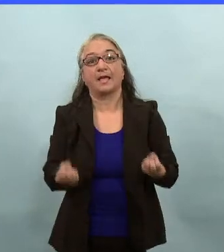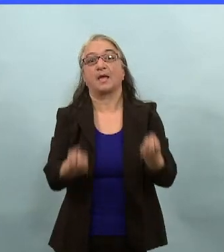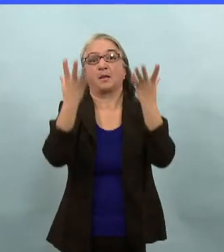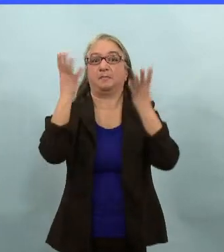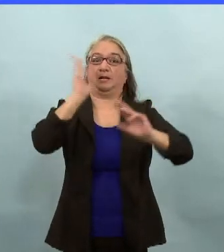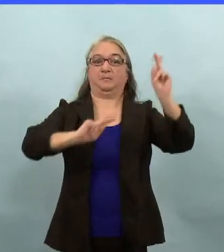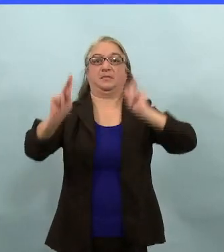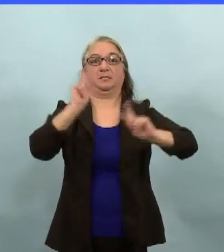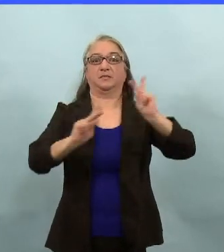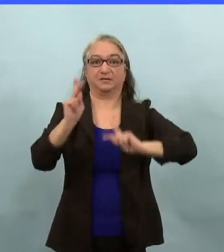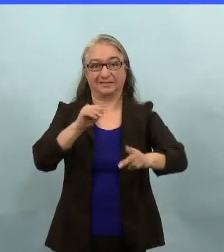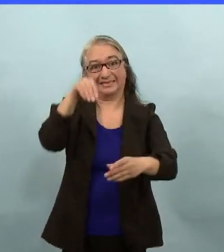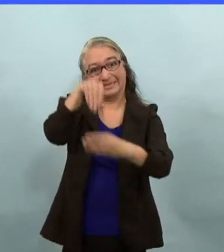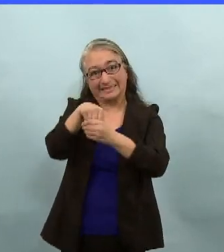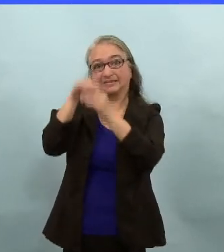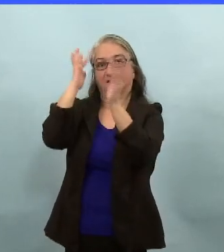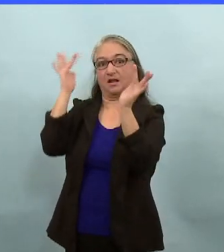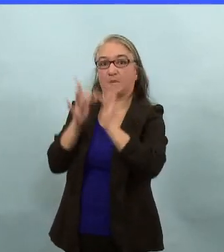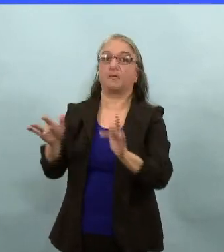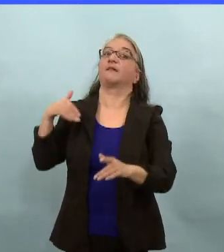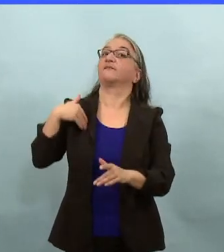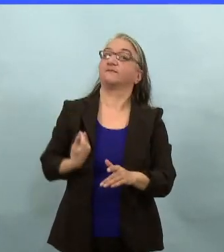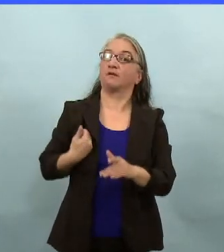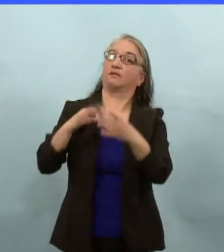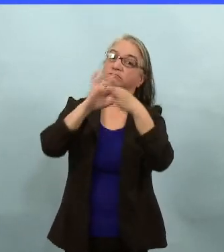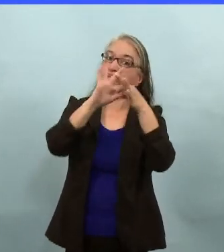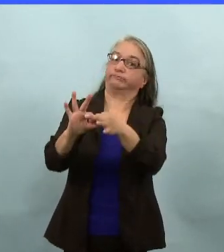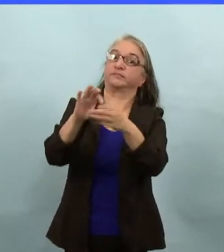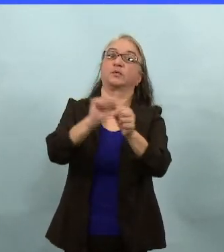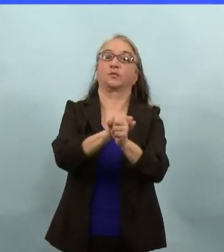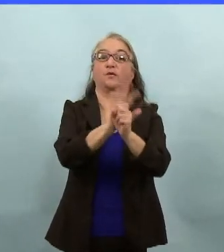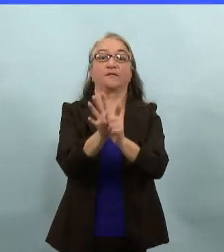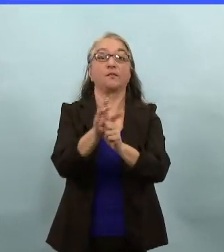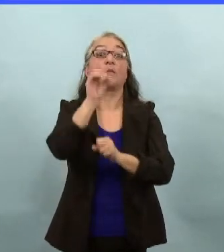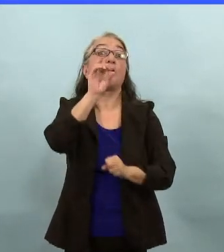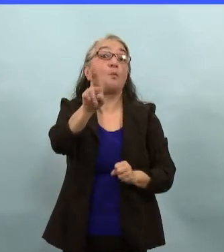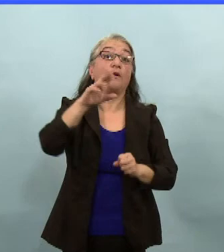on in relation to the risk of omnicron and hospitalization so again continued work will